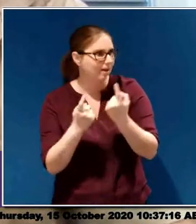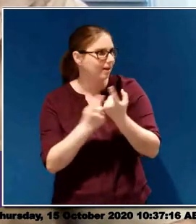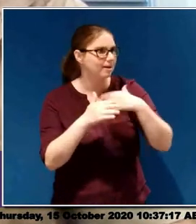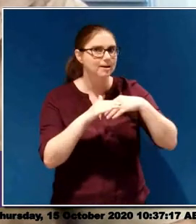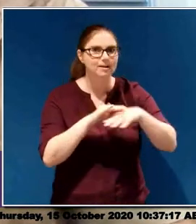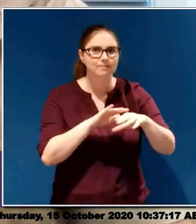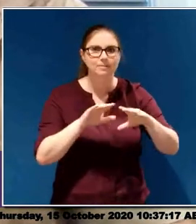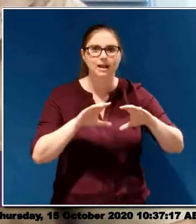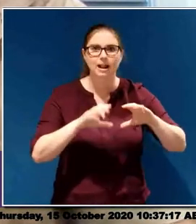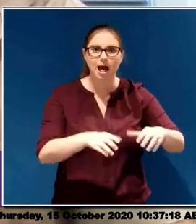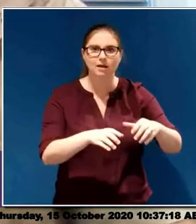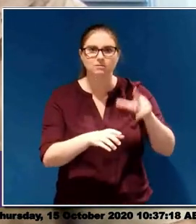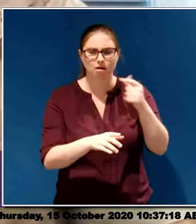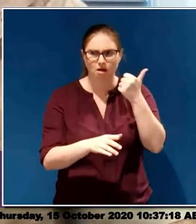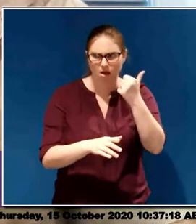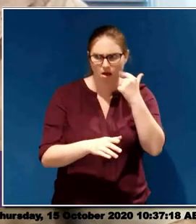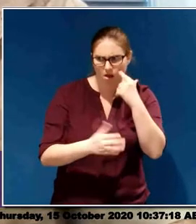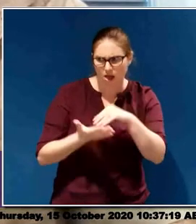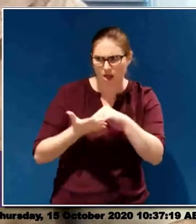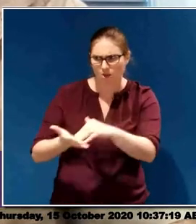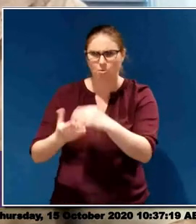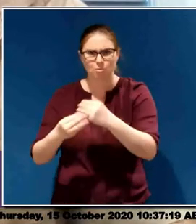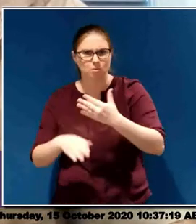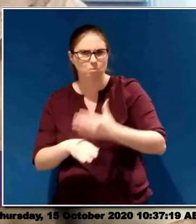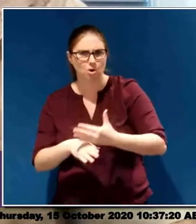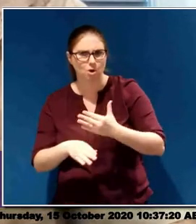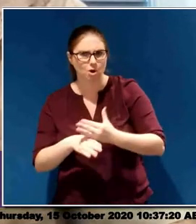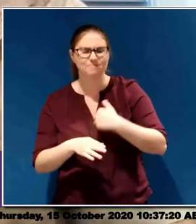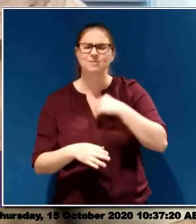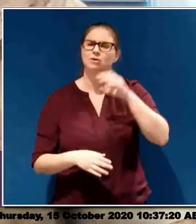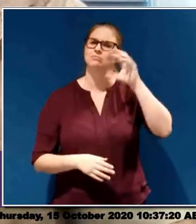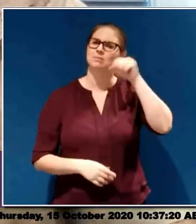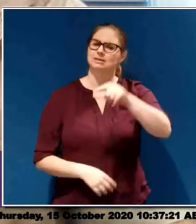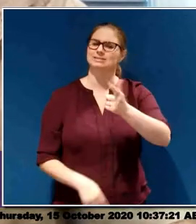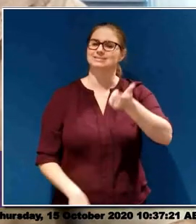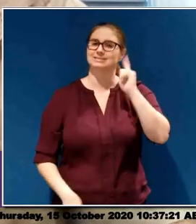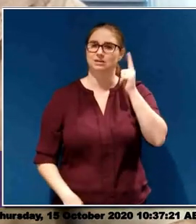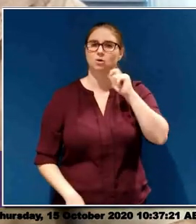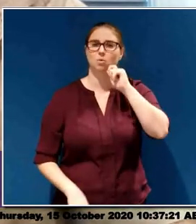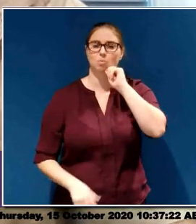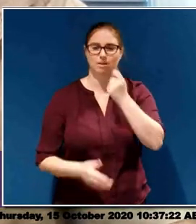I do remember that she used to print out the work in dot-to-dot form so instead